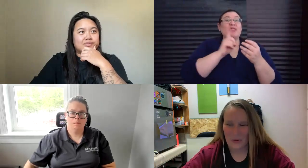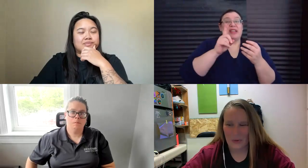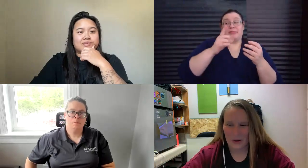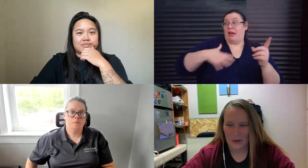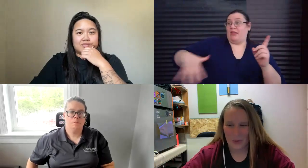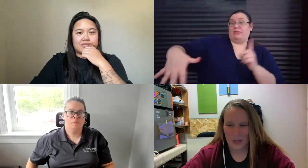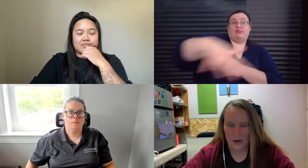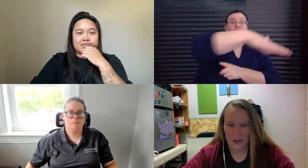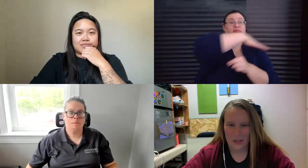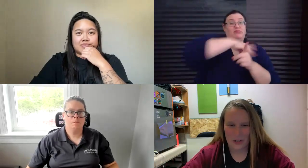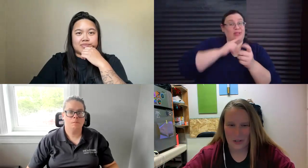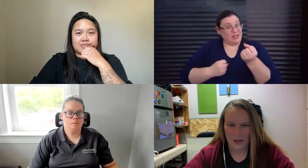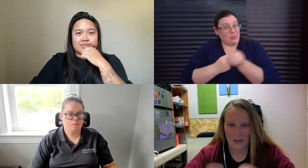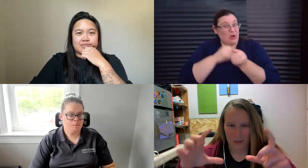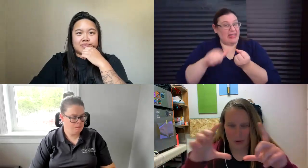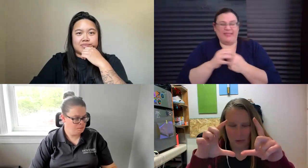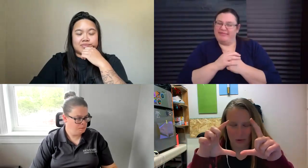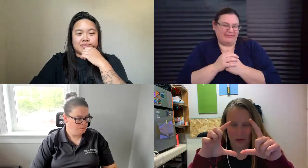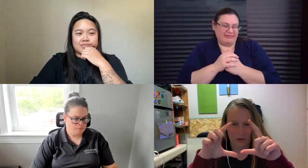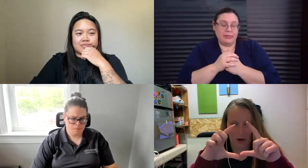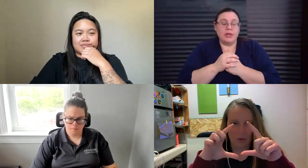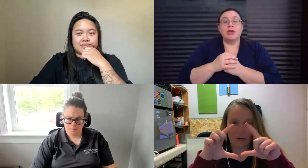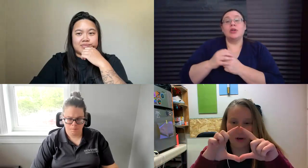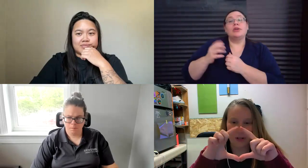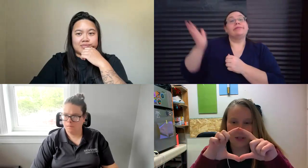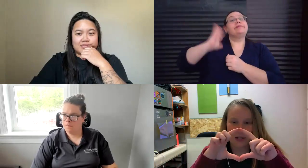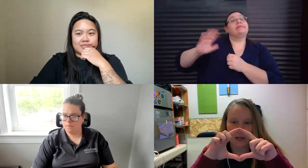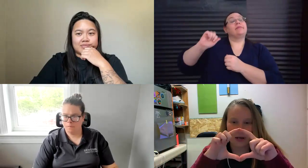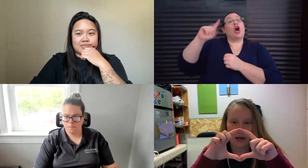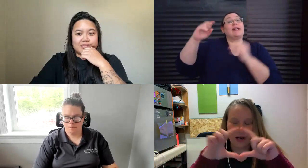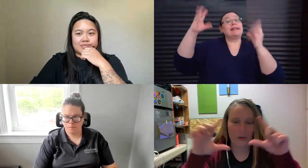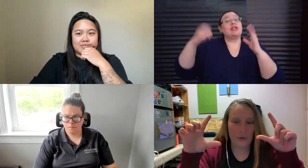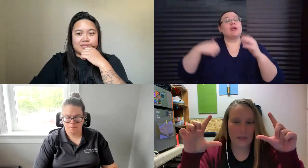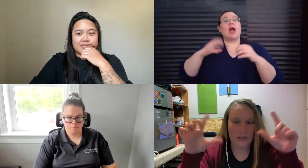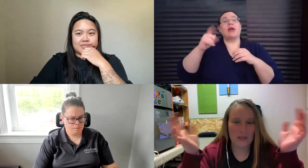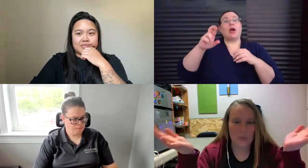So when an art teacher held up a roll of copper foil and said I don't know what this is but